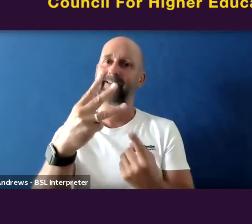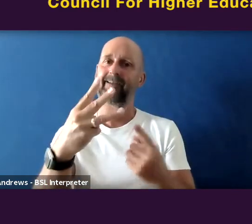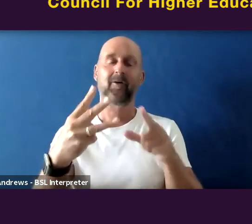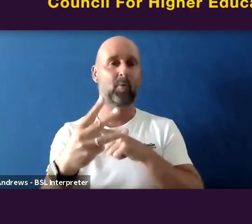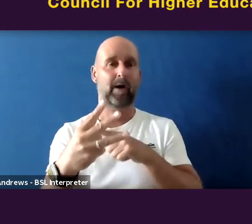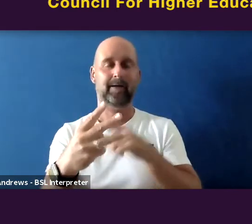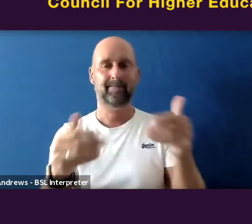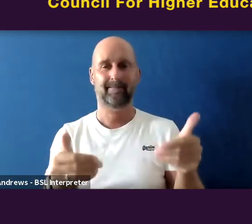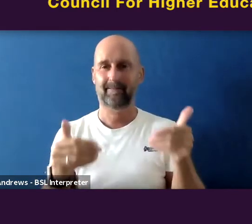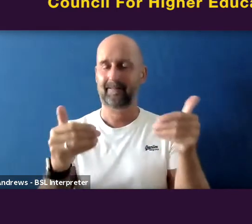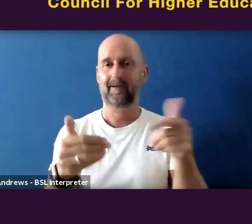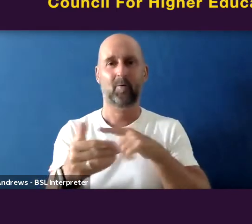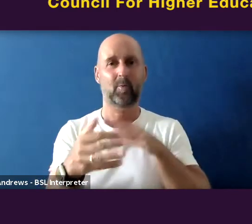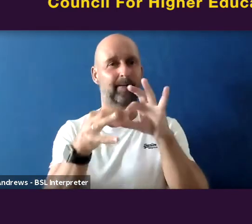and our collective voice is to be heard.